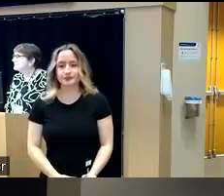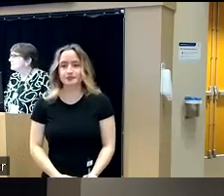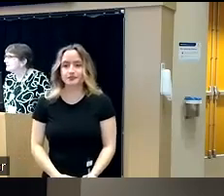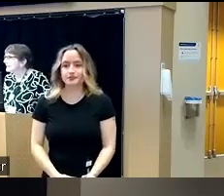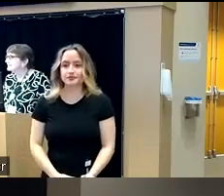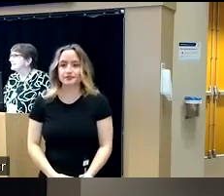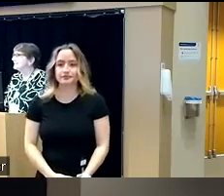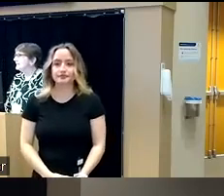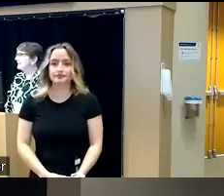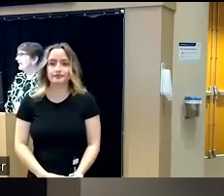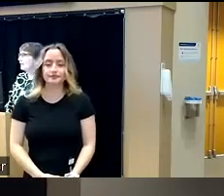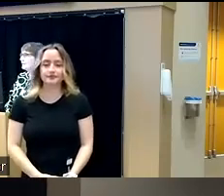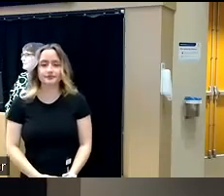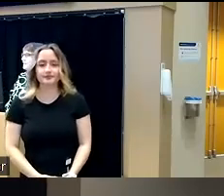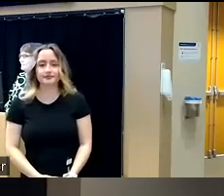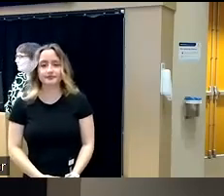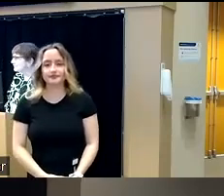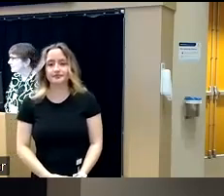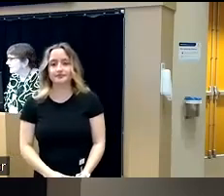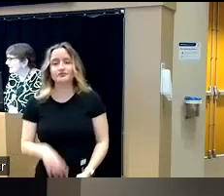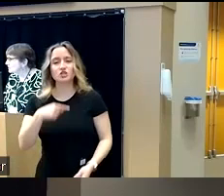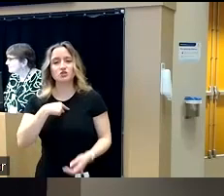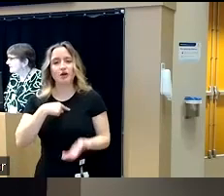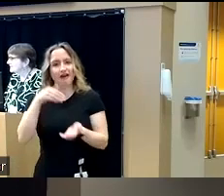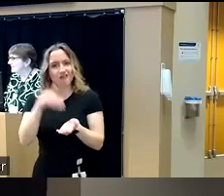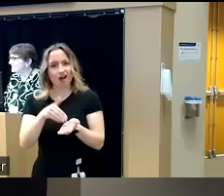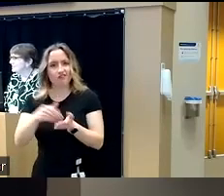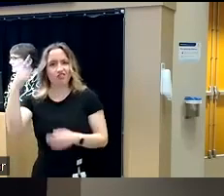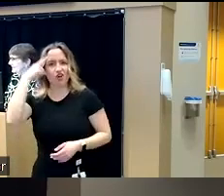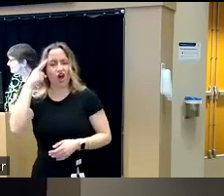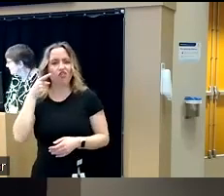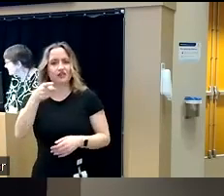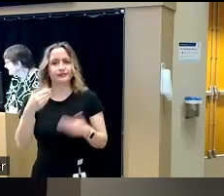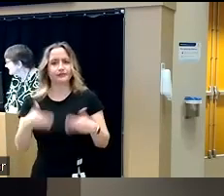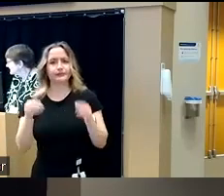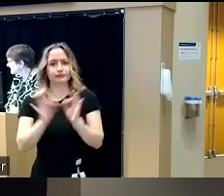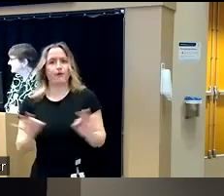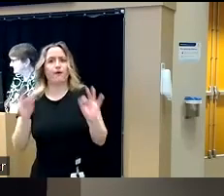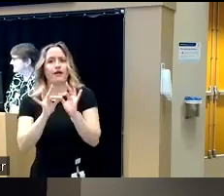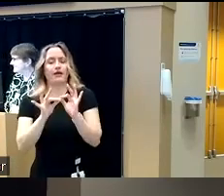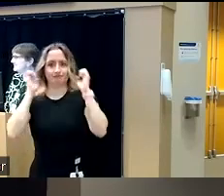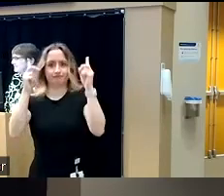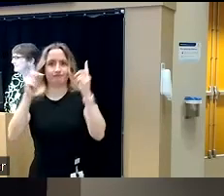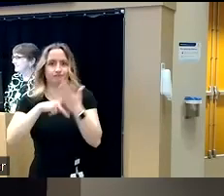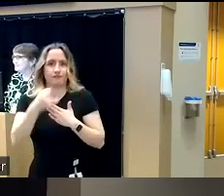something that I've often thought of as one of our Flagship educational projects it's a very